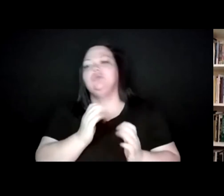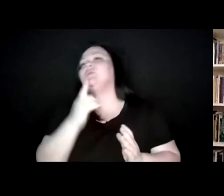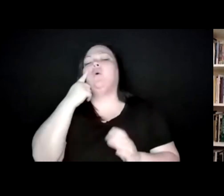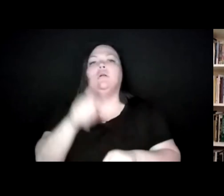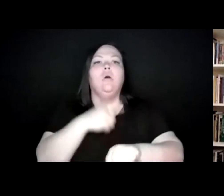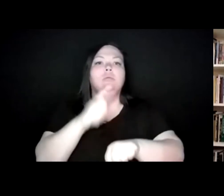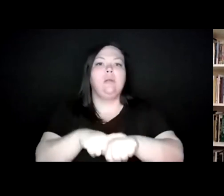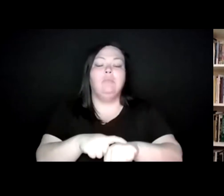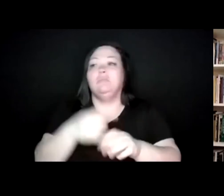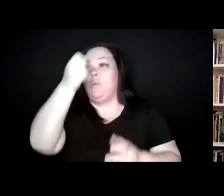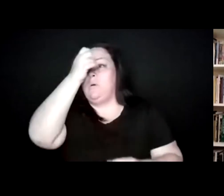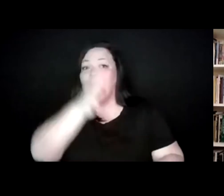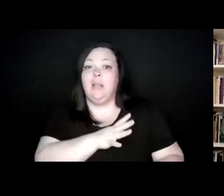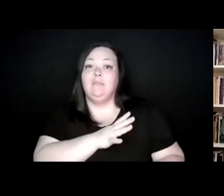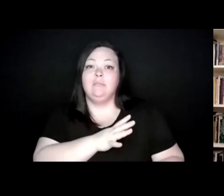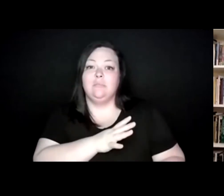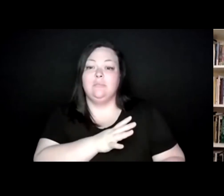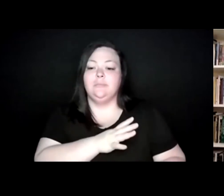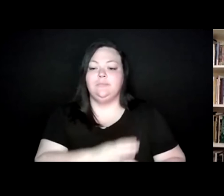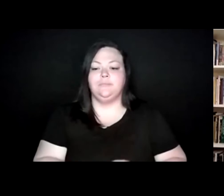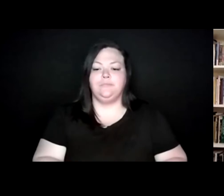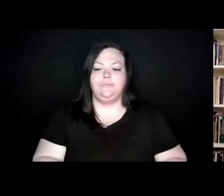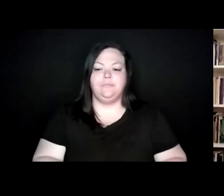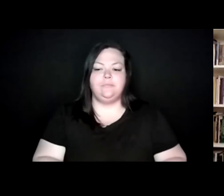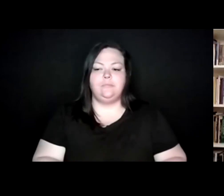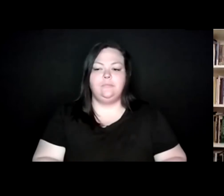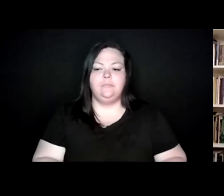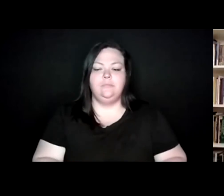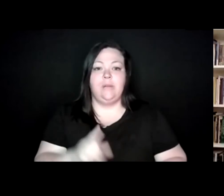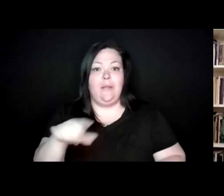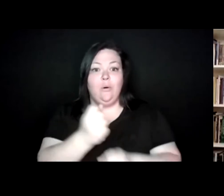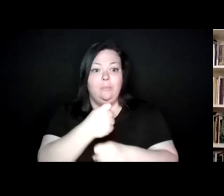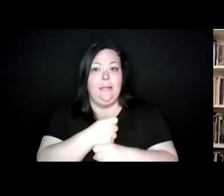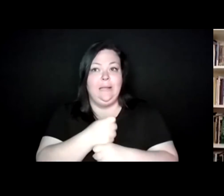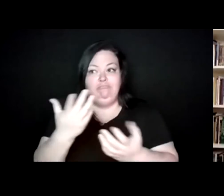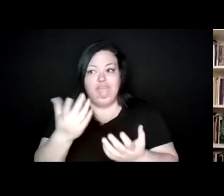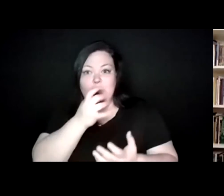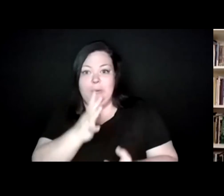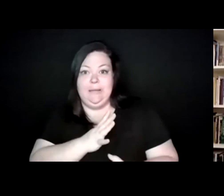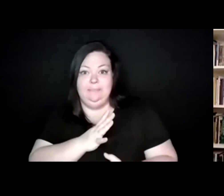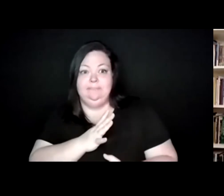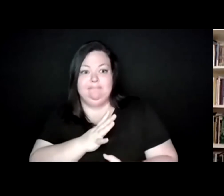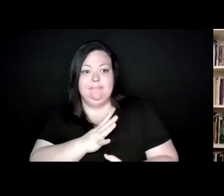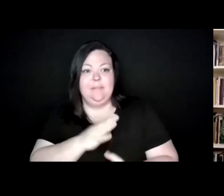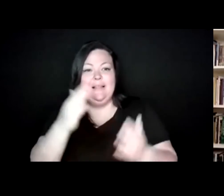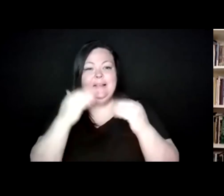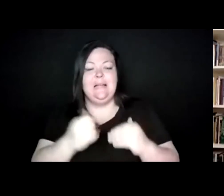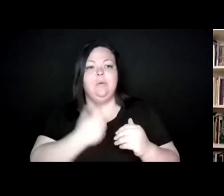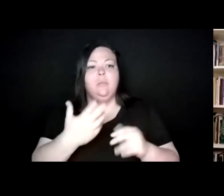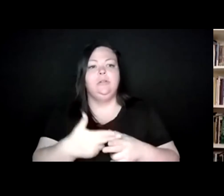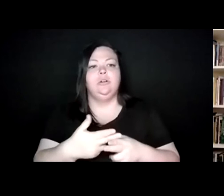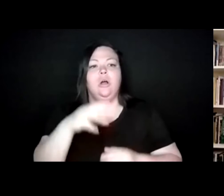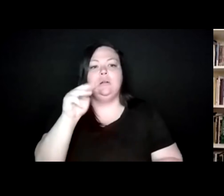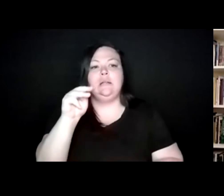men, um, and, uh, who were making women. This next poem is called "The Mechanical Eves."